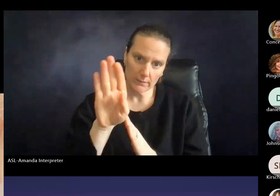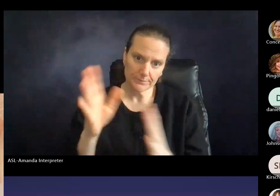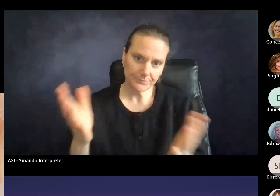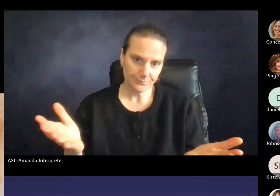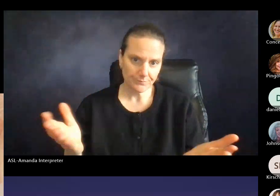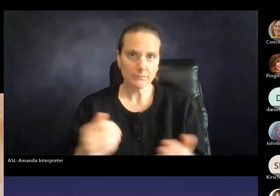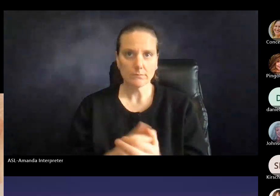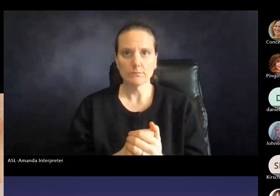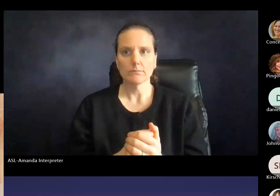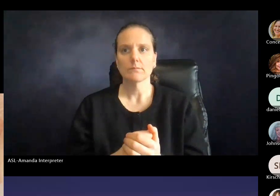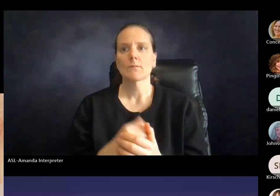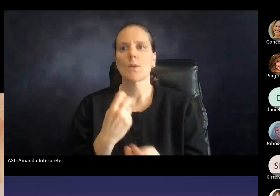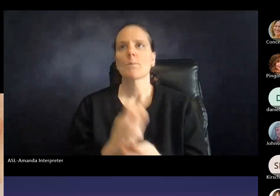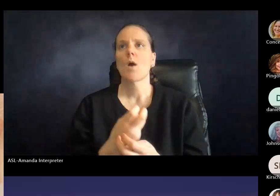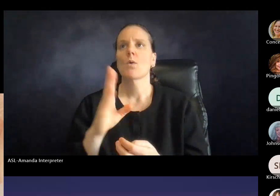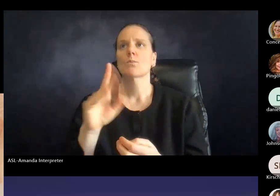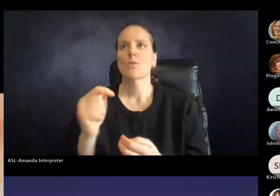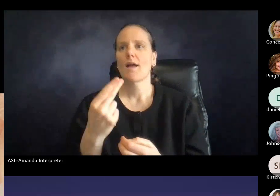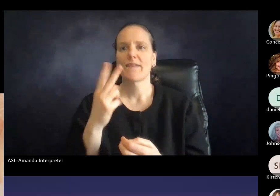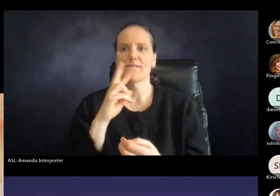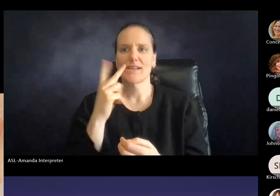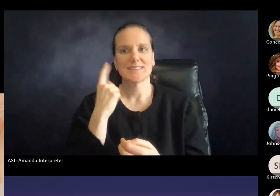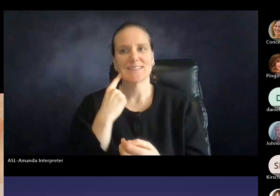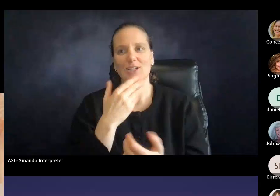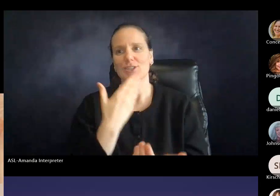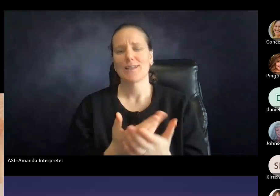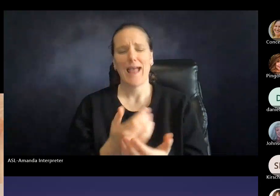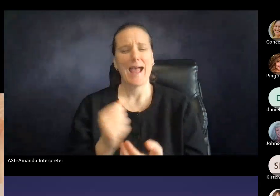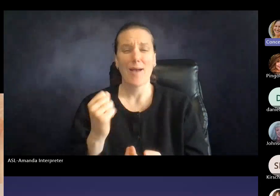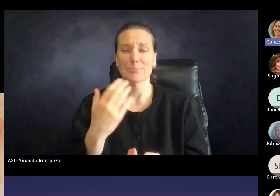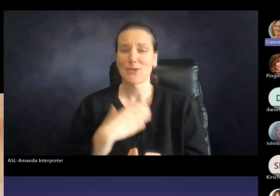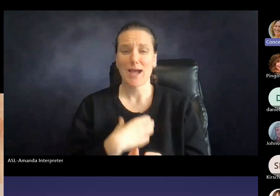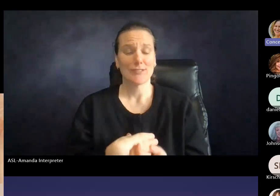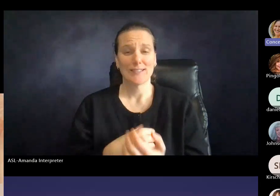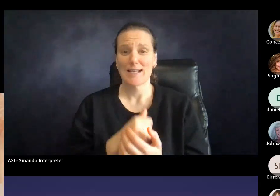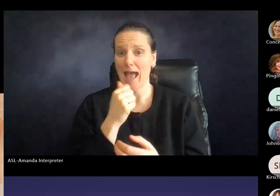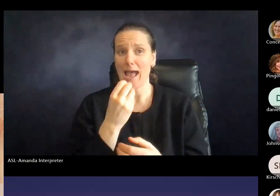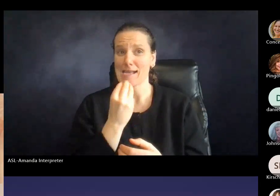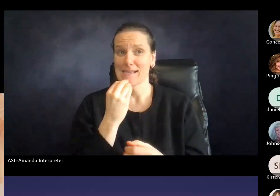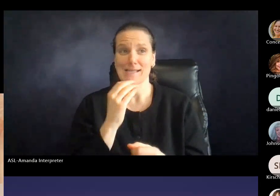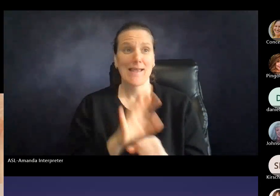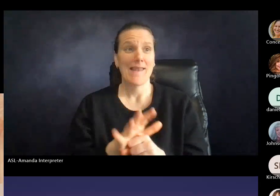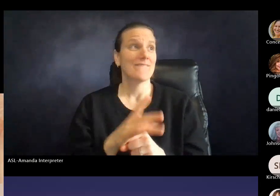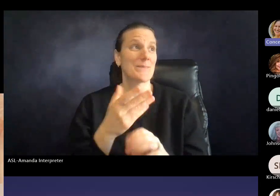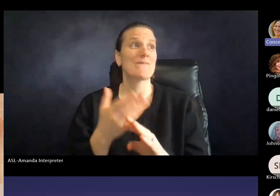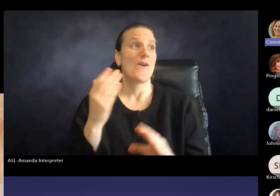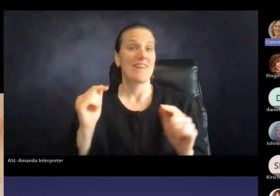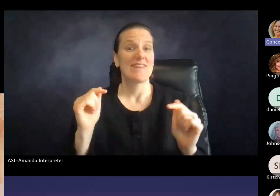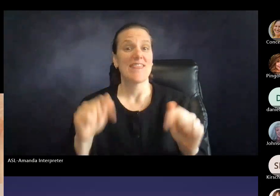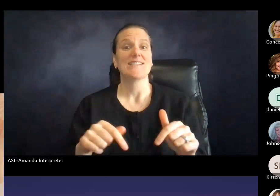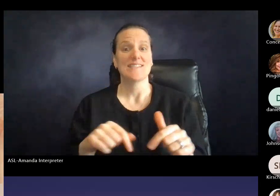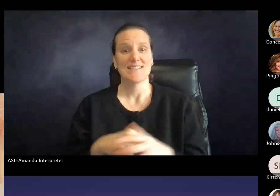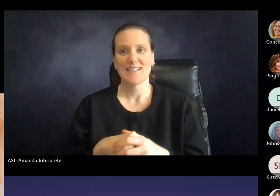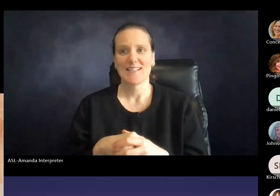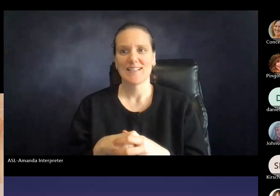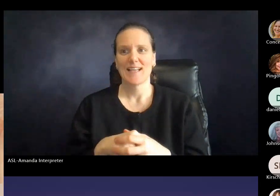bone broth and veggies really good right now. I know I'm totally hungry. I did not eat enough before we did this. Not following my own advice.